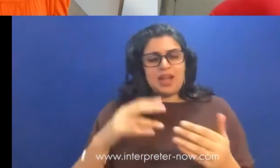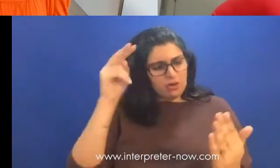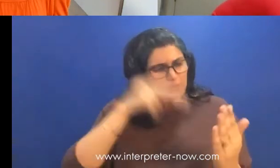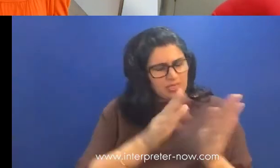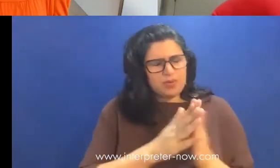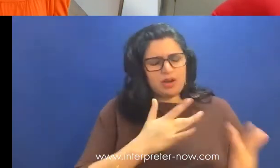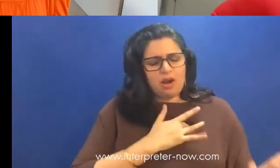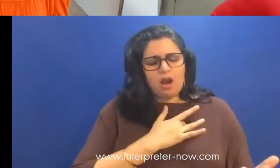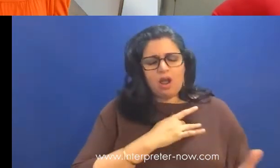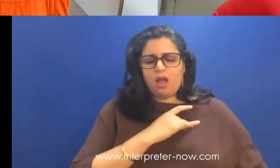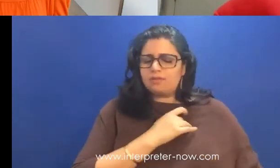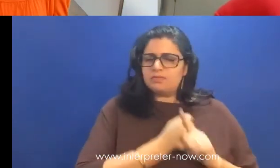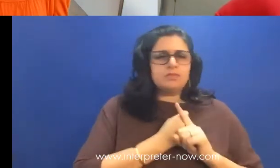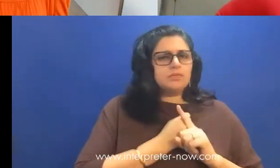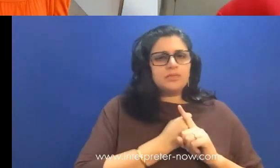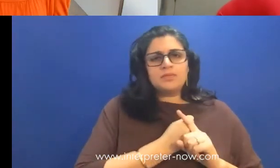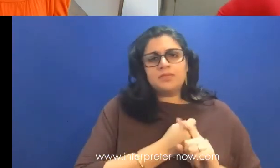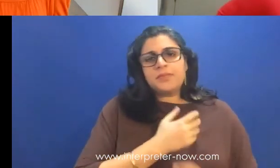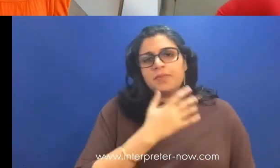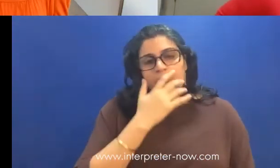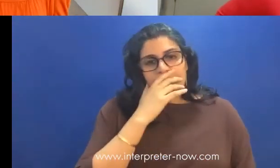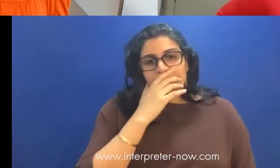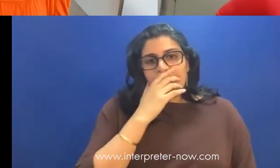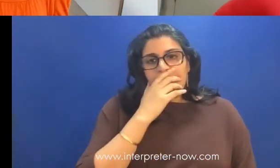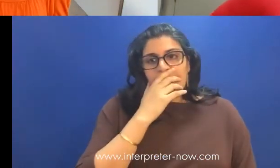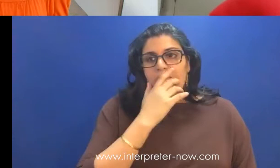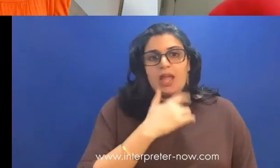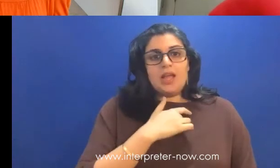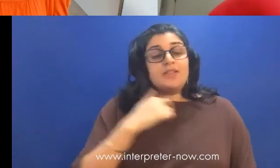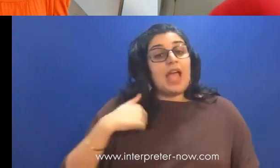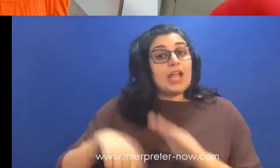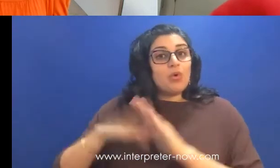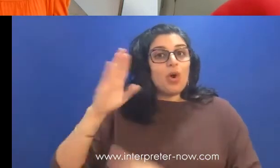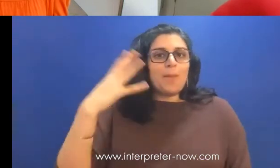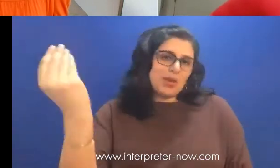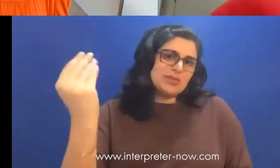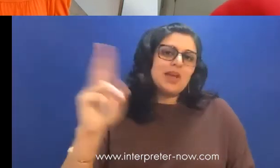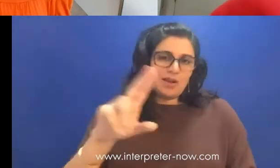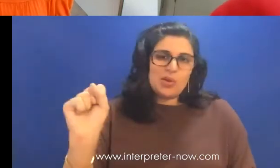I think, for me, it had even more meaning because, again, I grew up outside the United States.